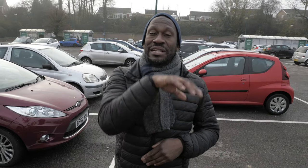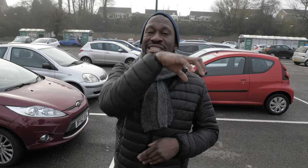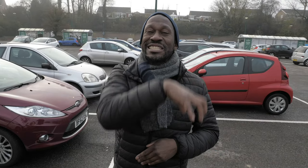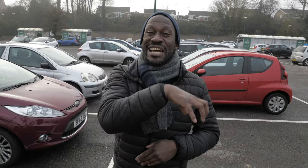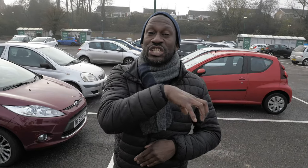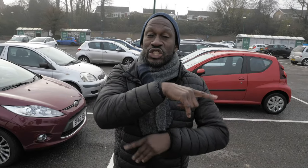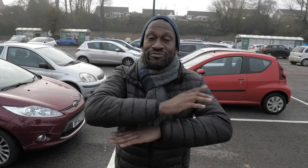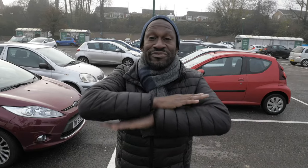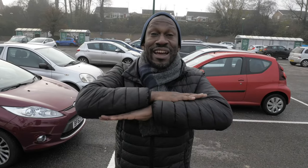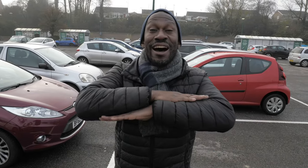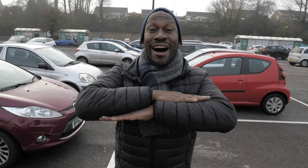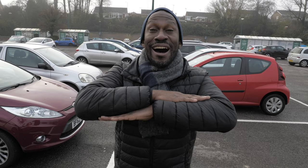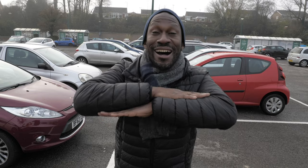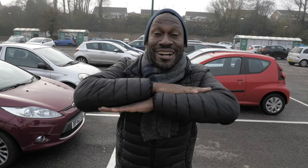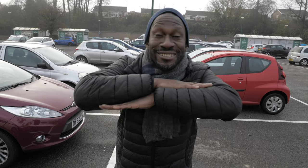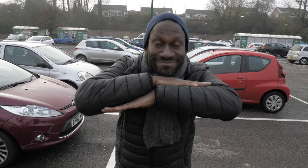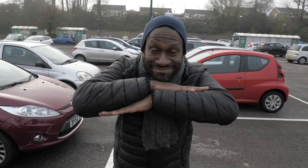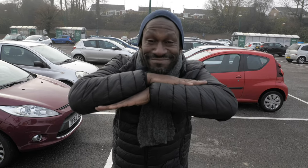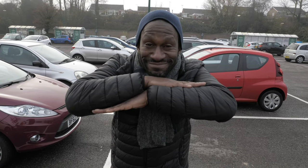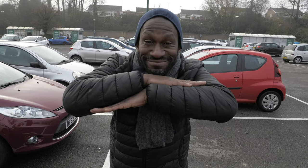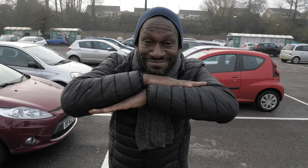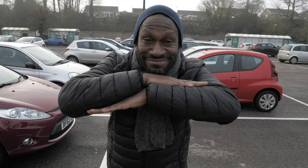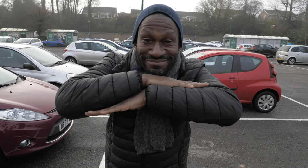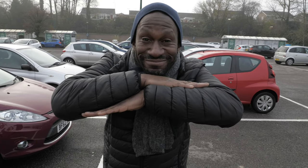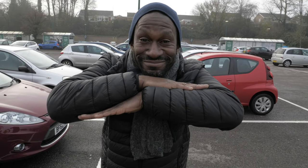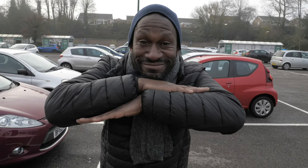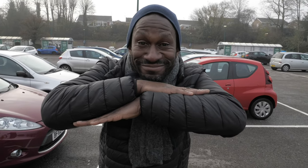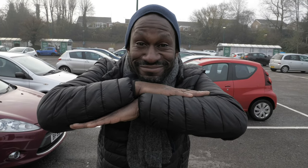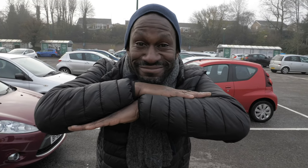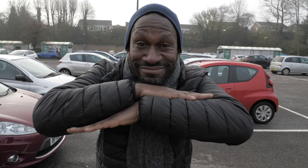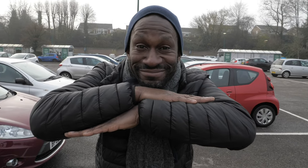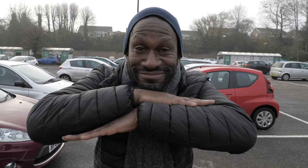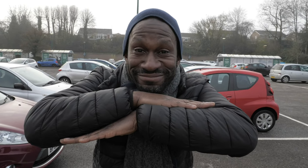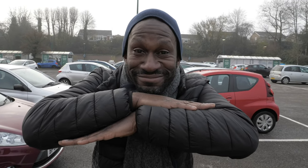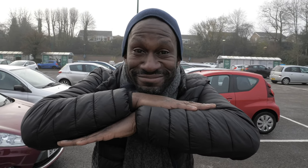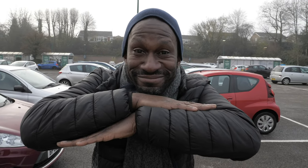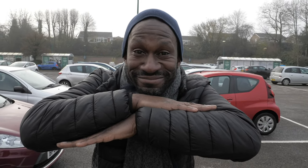The Halt is waiting yet.